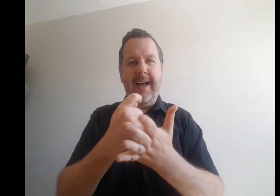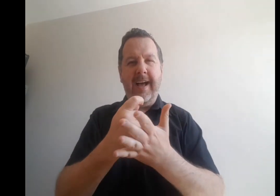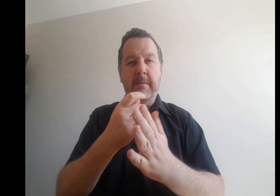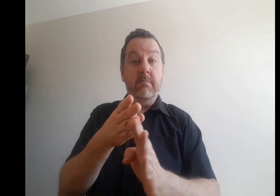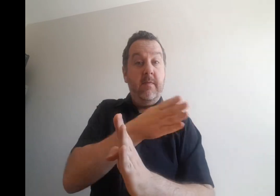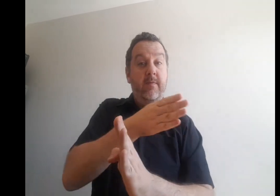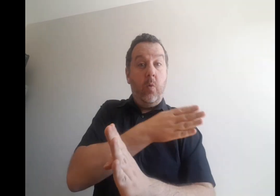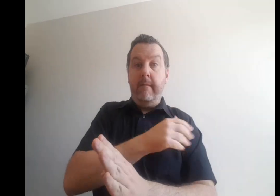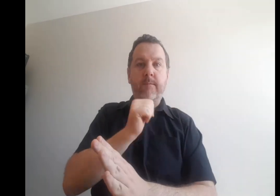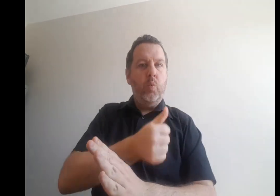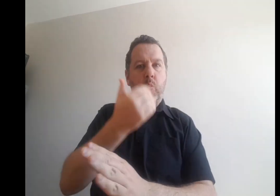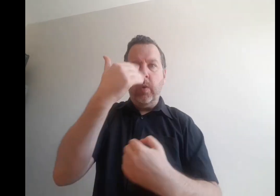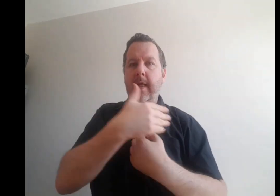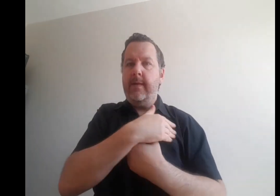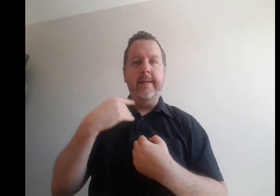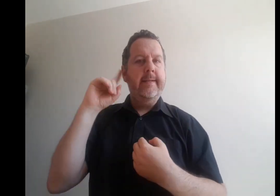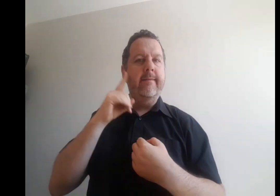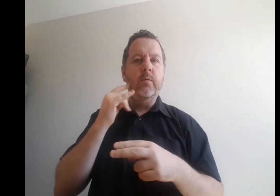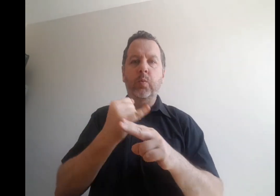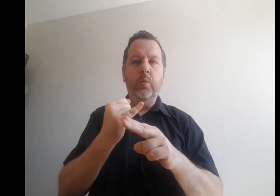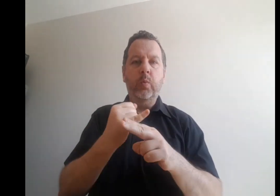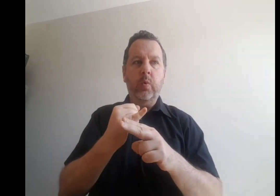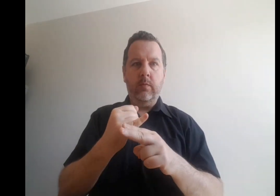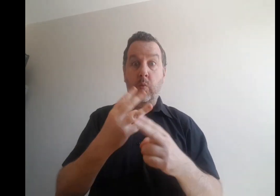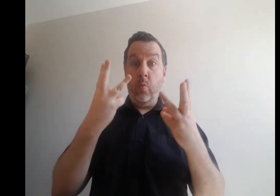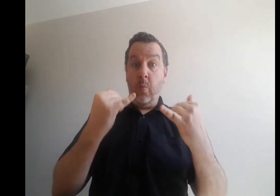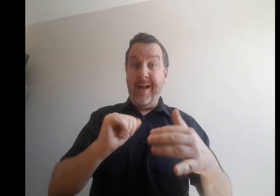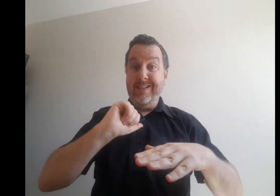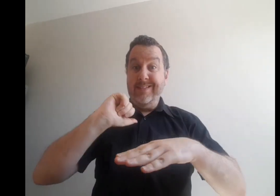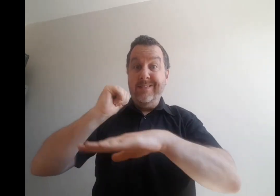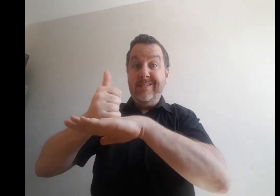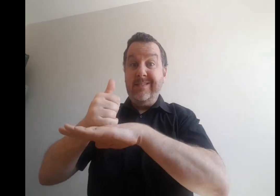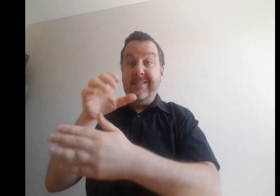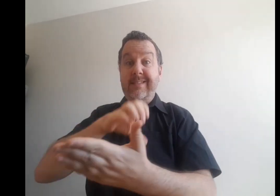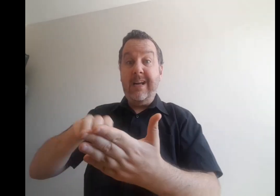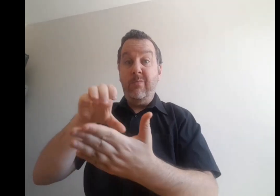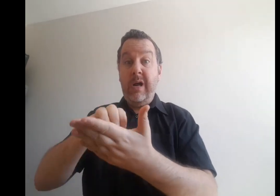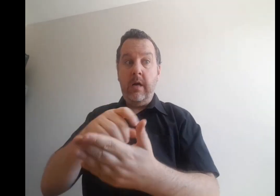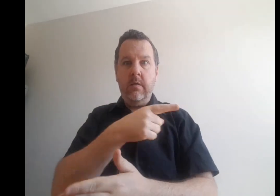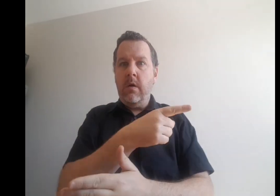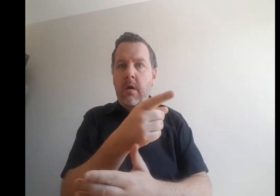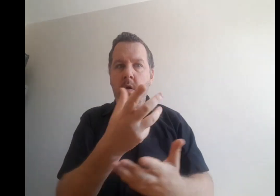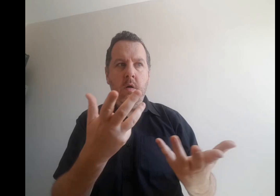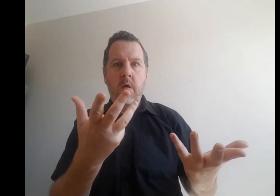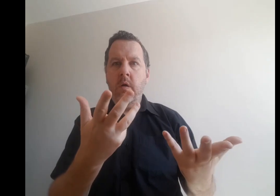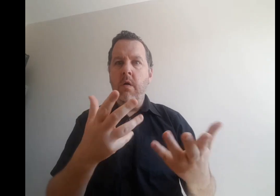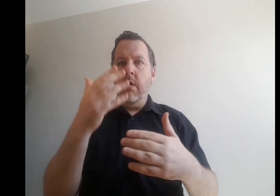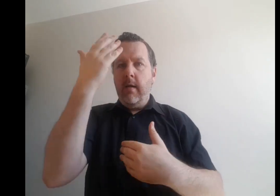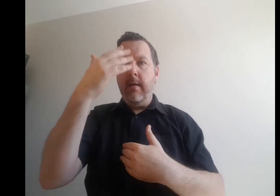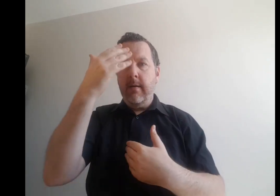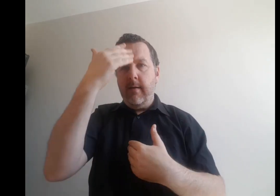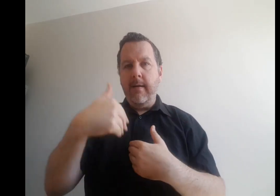For a long time, there wasn't a Catholic deaf school, and one of the main impetuses for setting one up